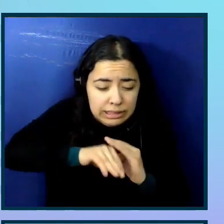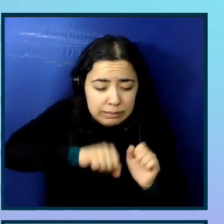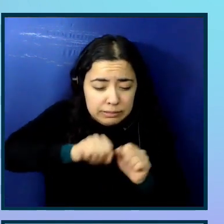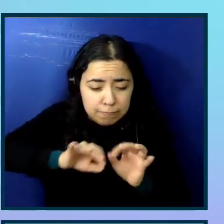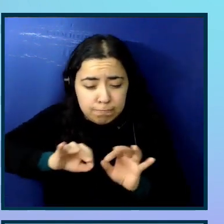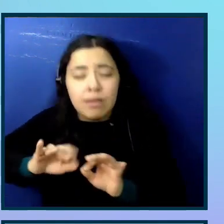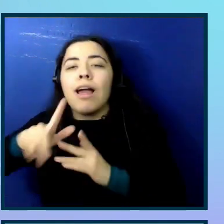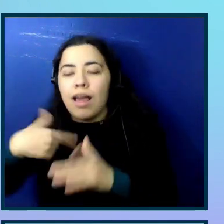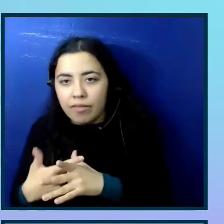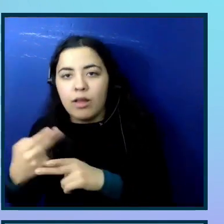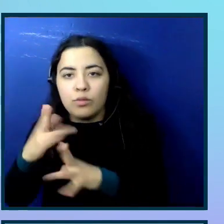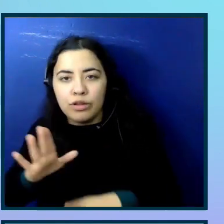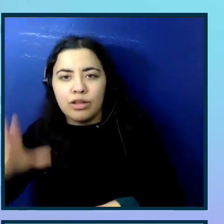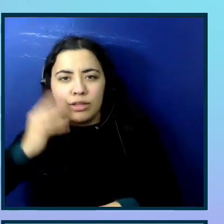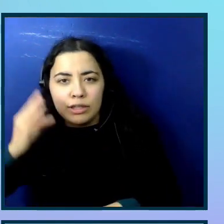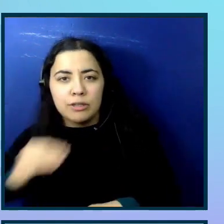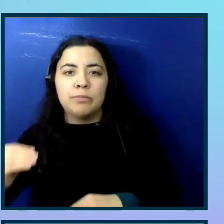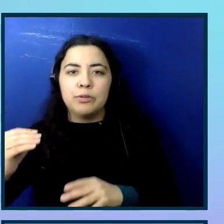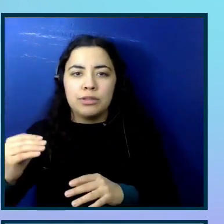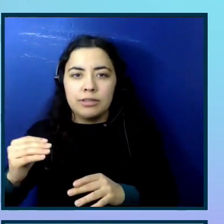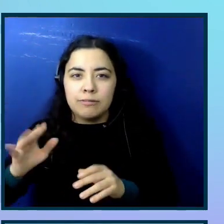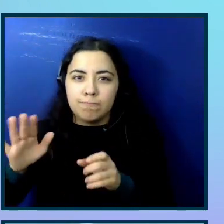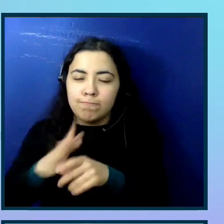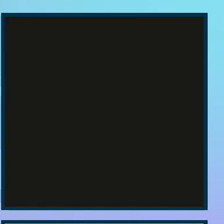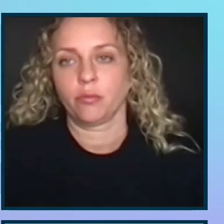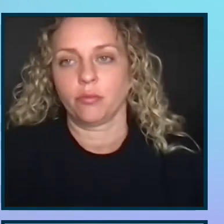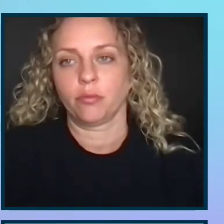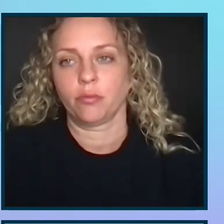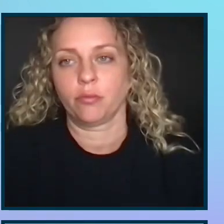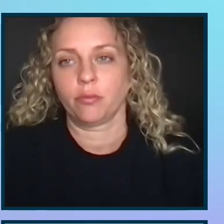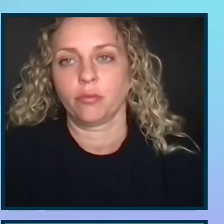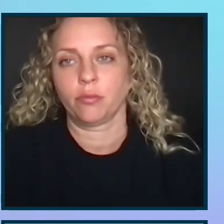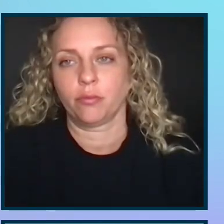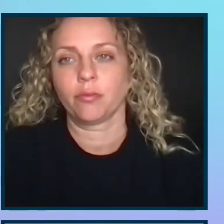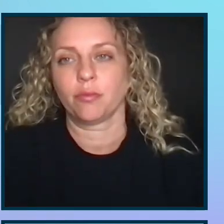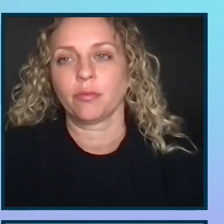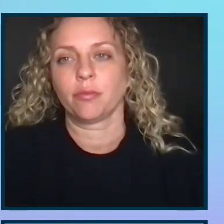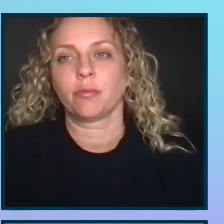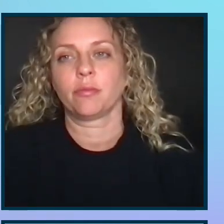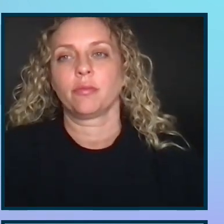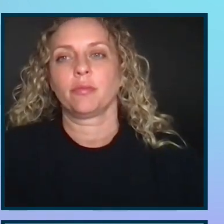is visual first, because just to parse down the work, we started with visual, and now we're in the phase of work.